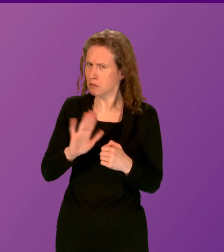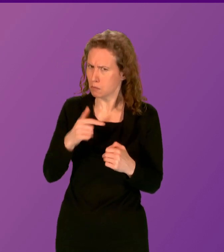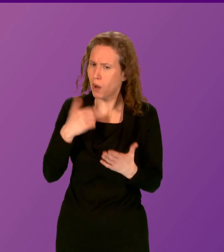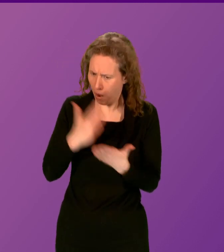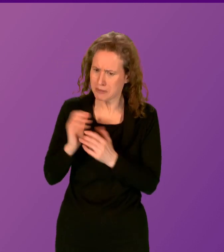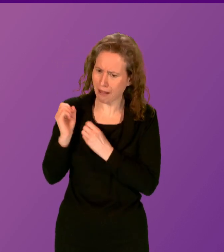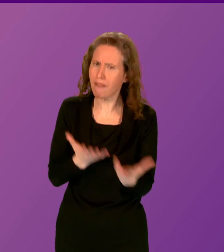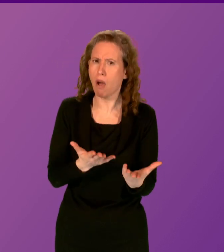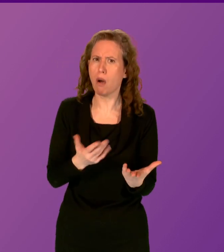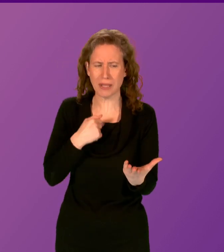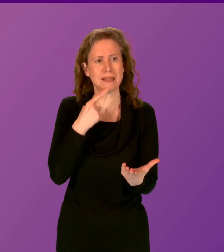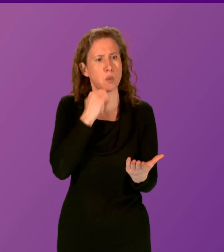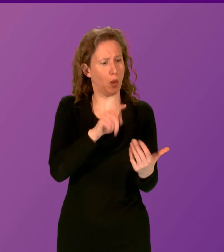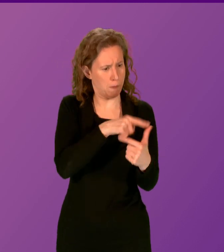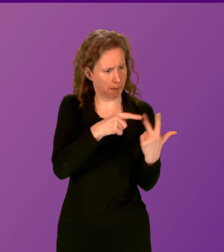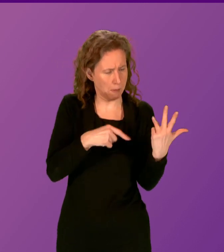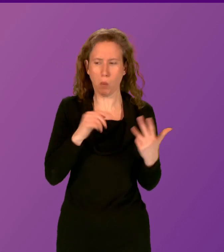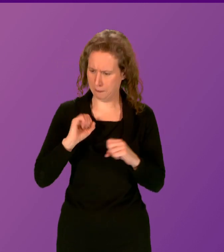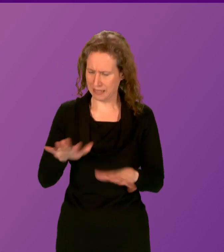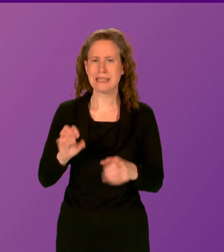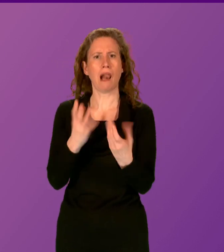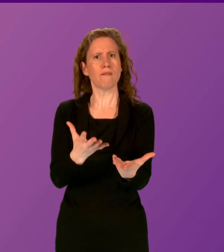I am giving him the evidence, the detail and the facts that show that the level—the number—of